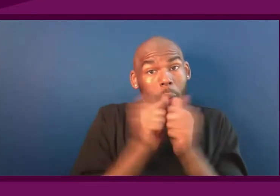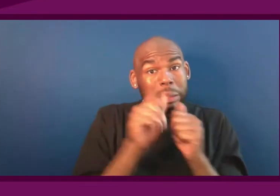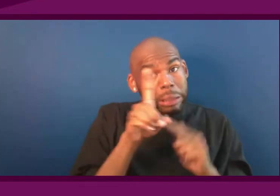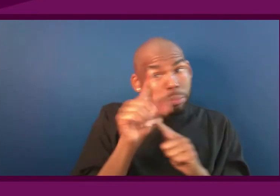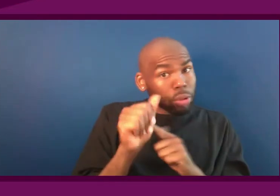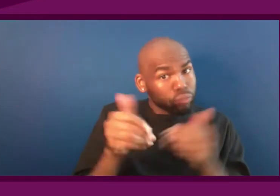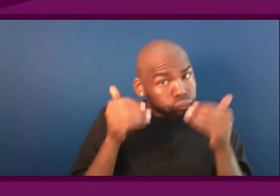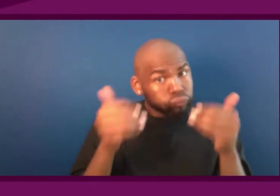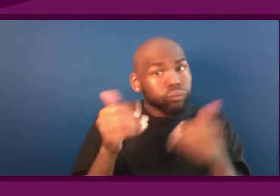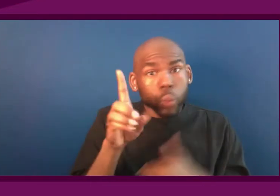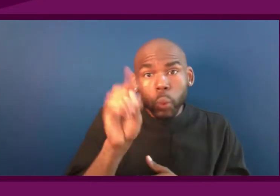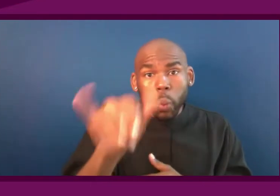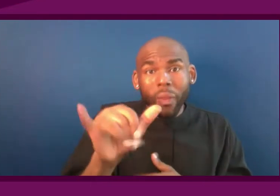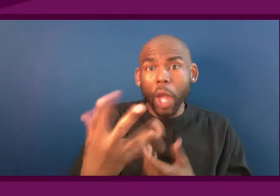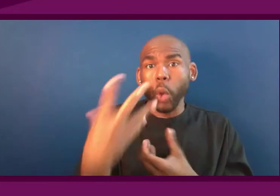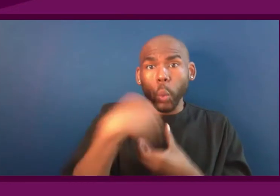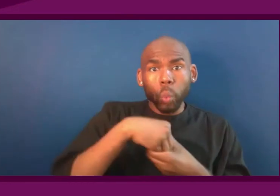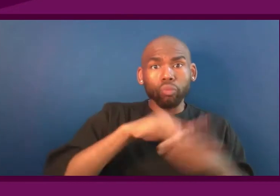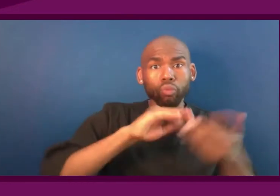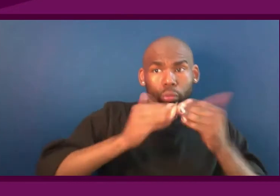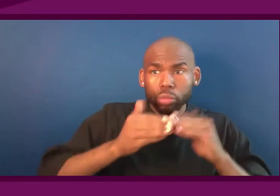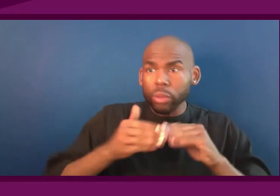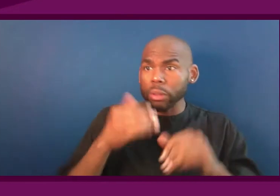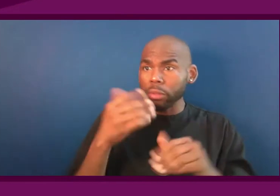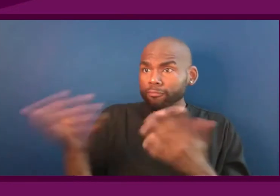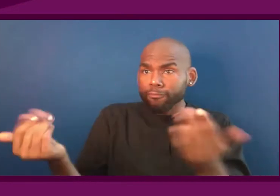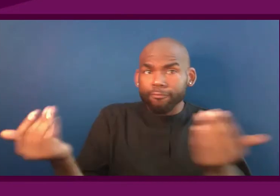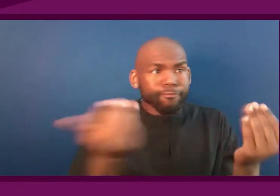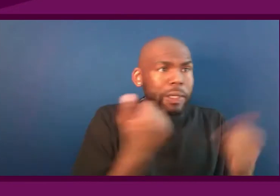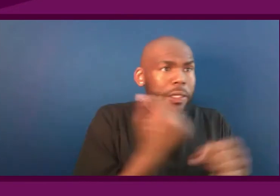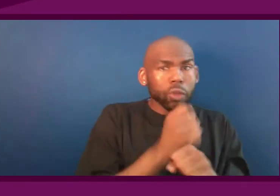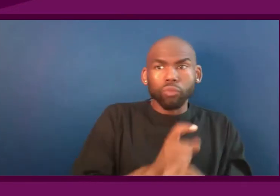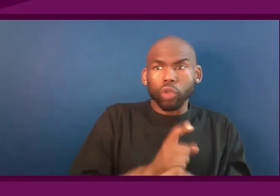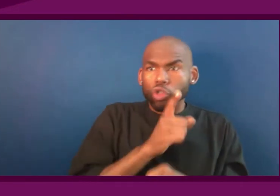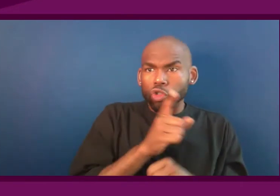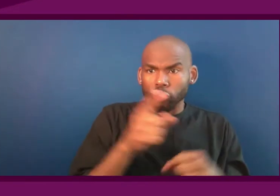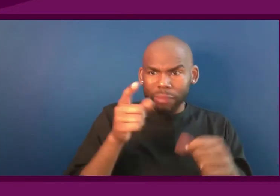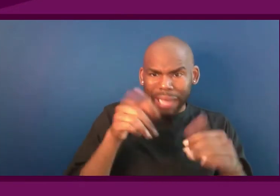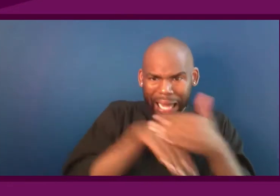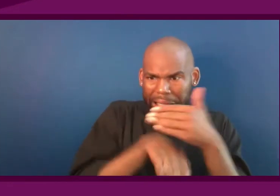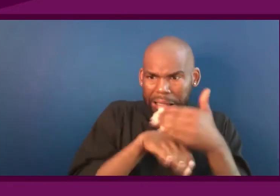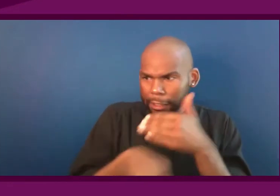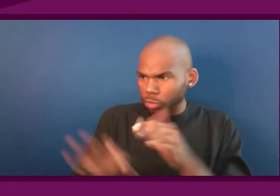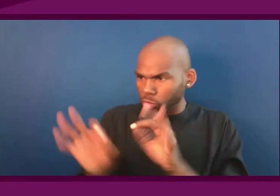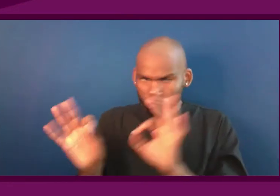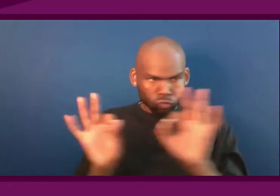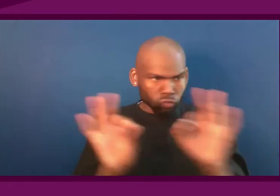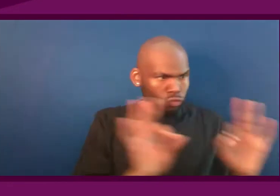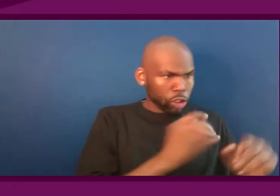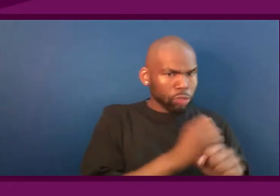disclosing they have disabilities, you as a corporation, you should really ask yourself why.